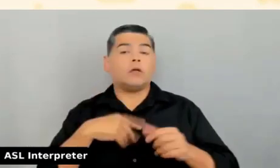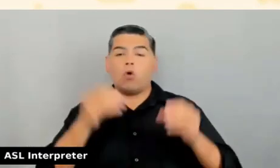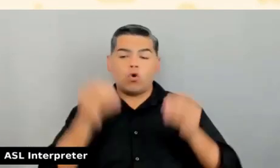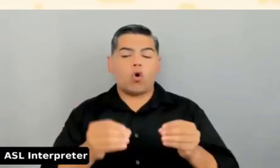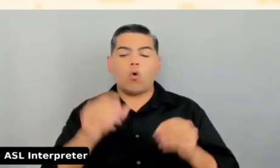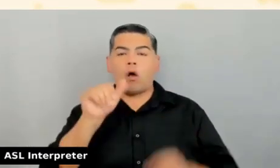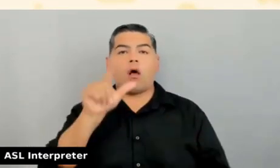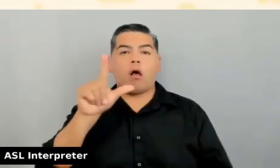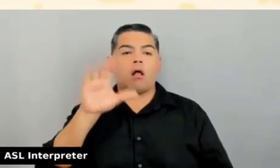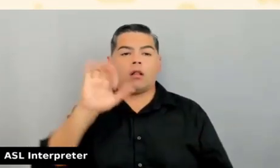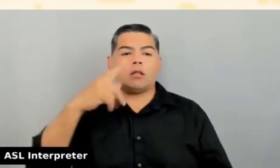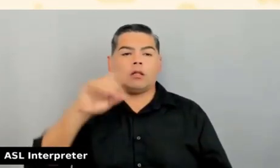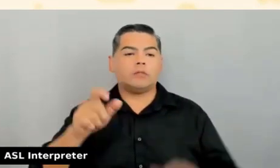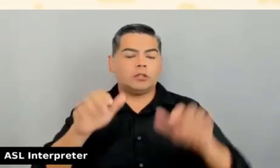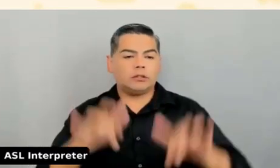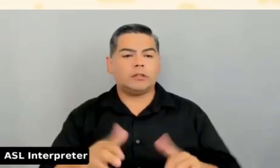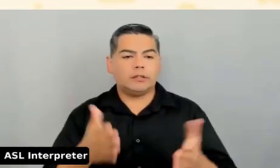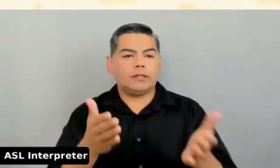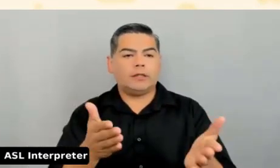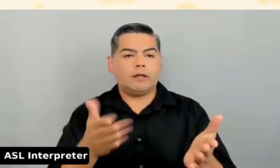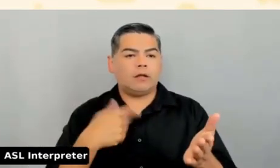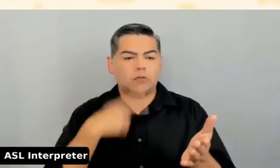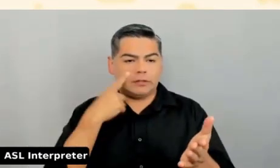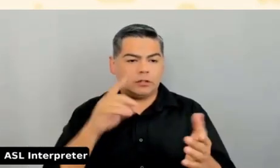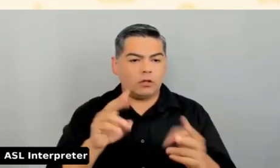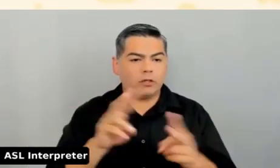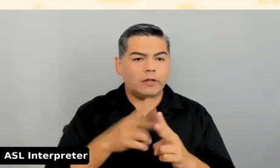So I do not see any of that on either of these themes,